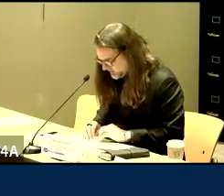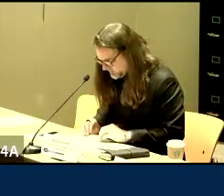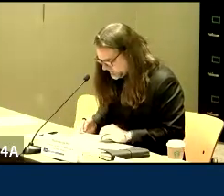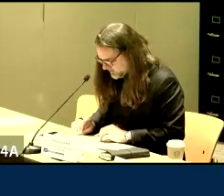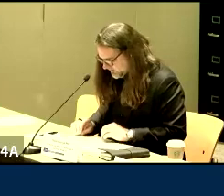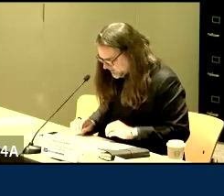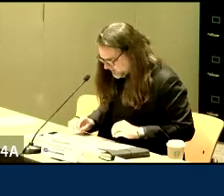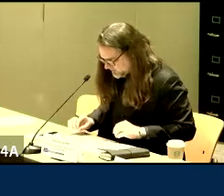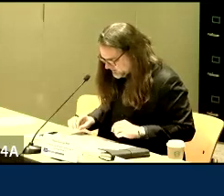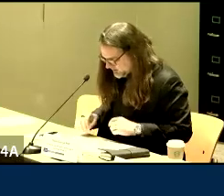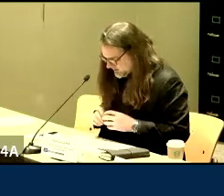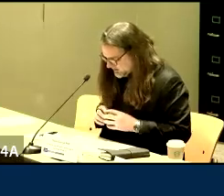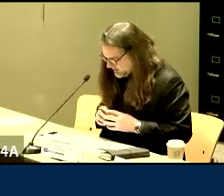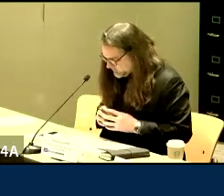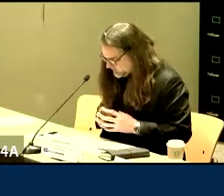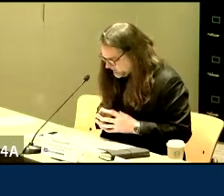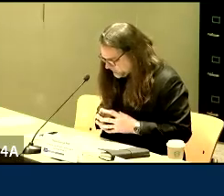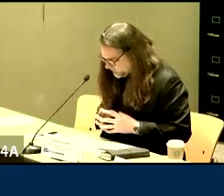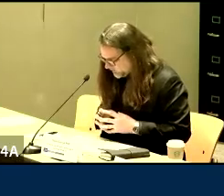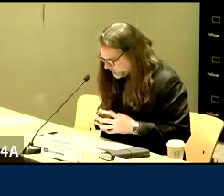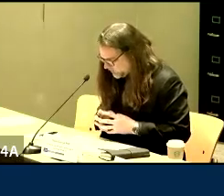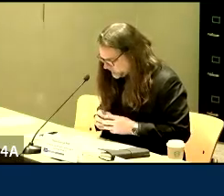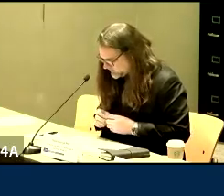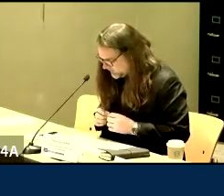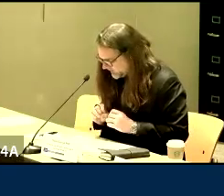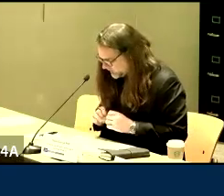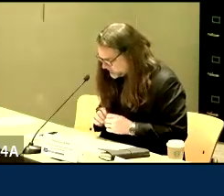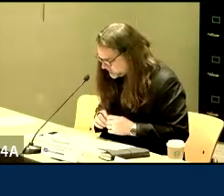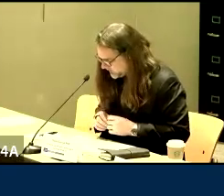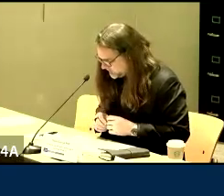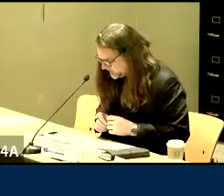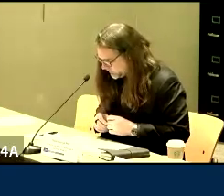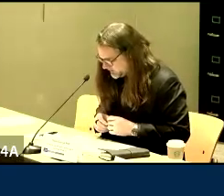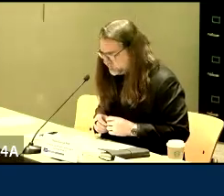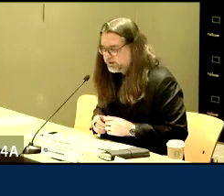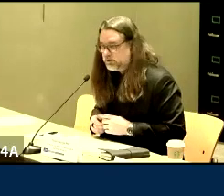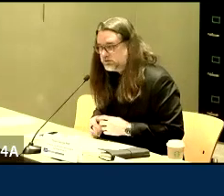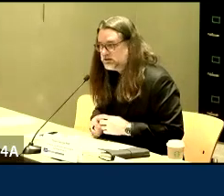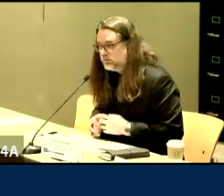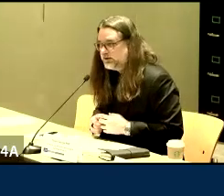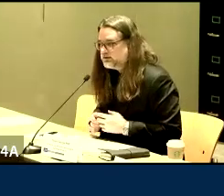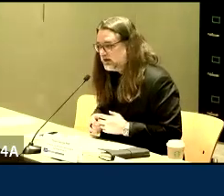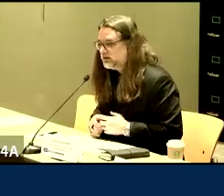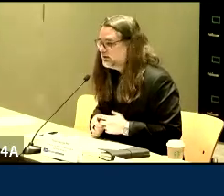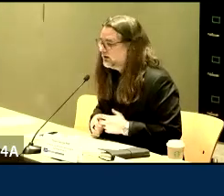And in 2024, one of our top priorities is going to be working very closely with state,